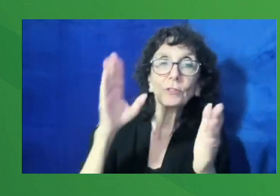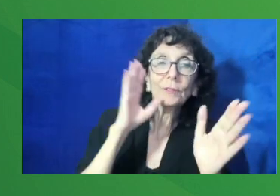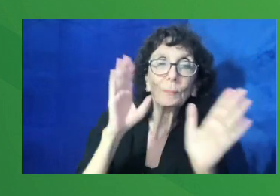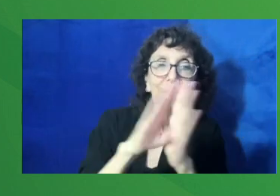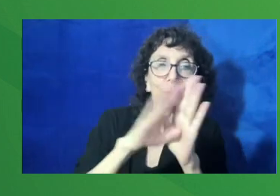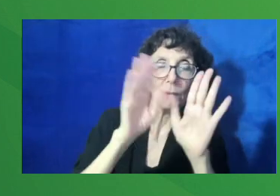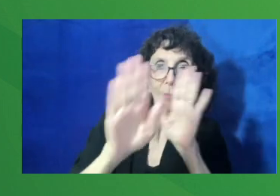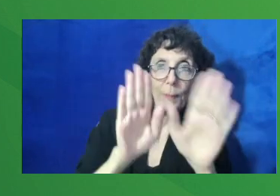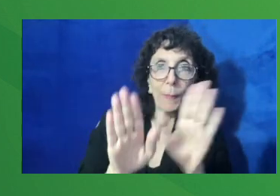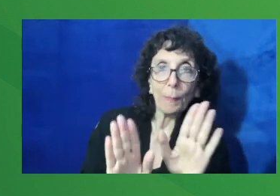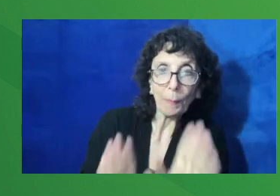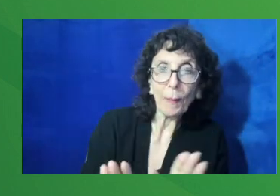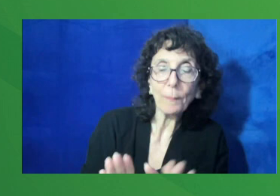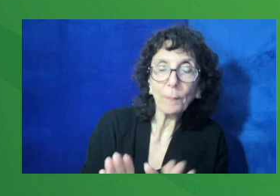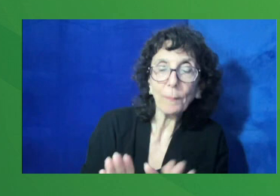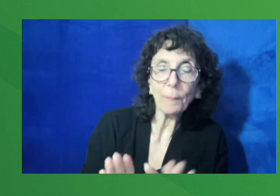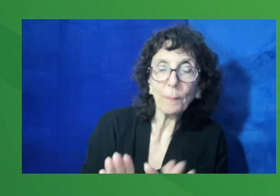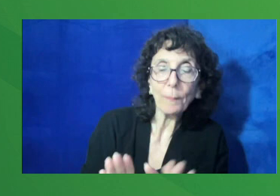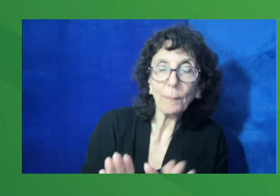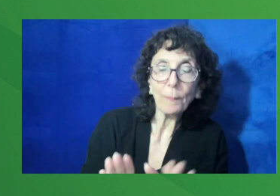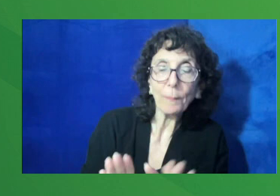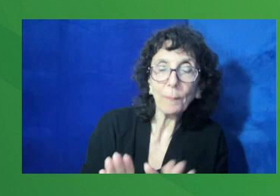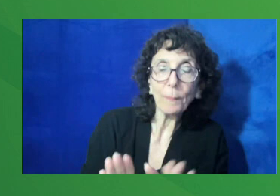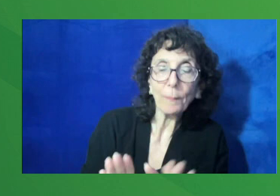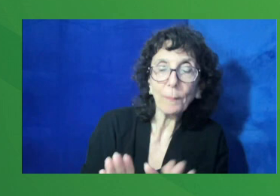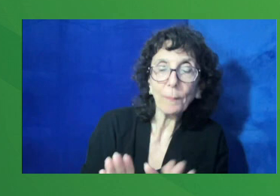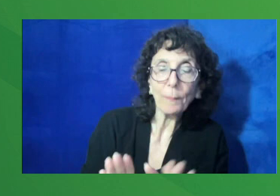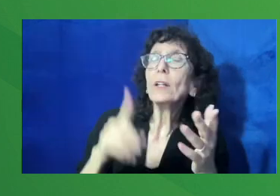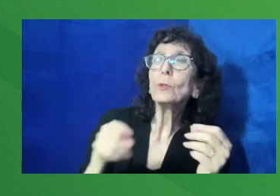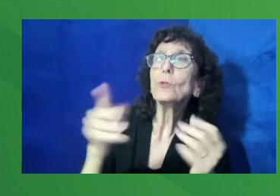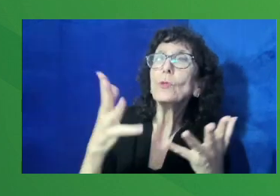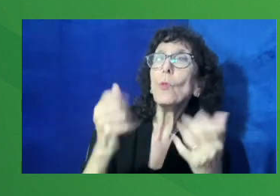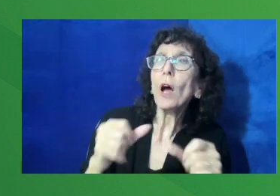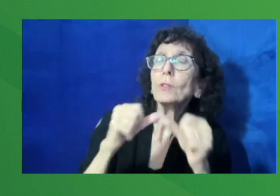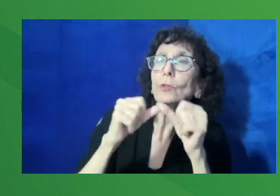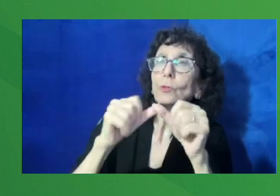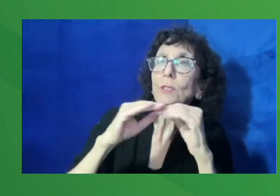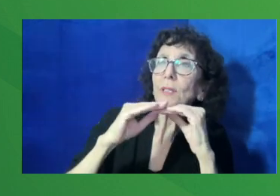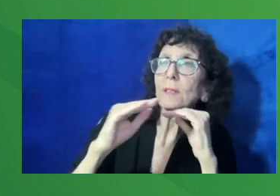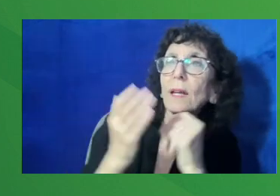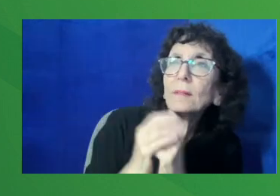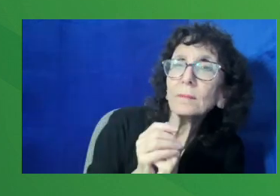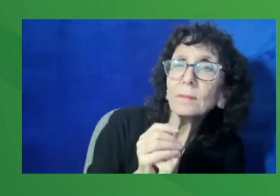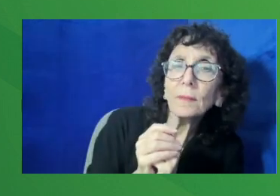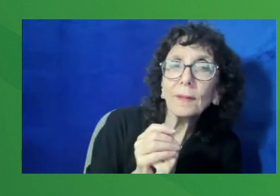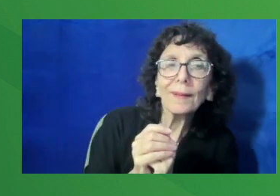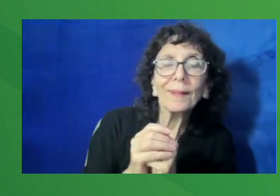what do I wanna sustain? And granted, there were a lot more complexities with the assignment. But